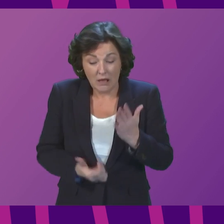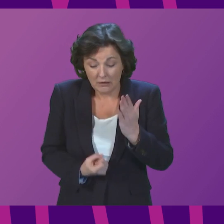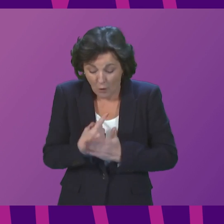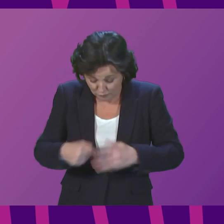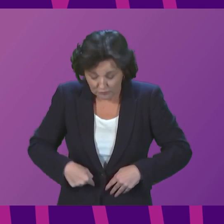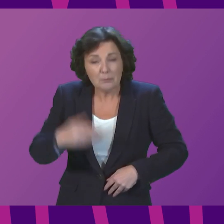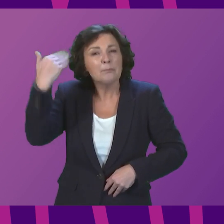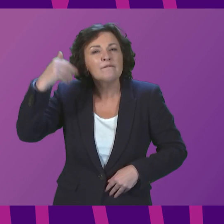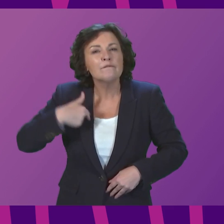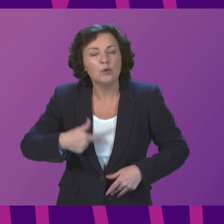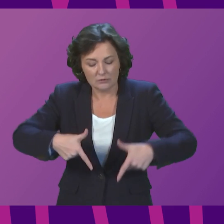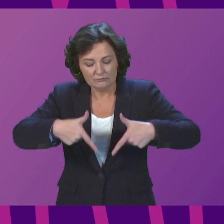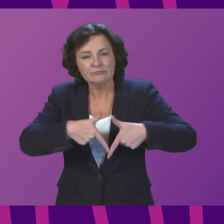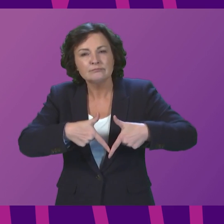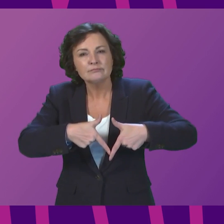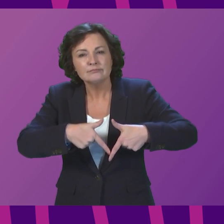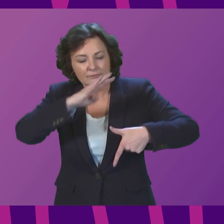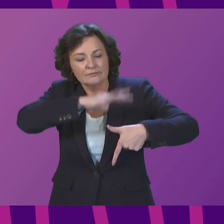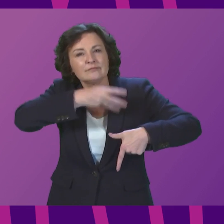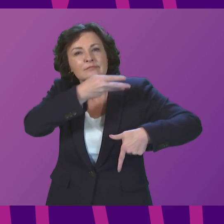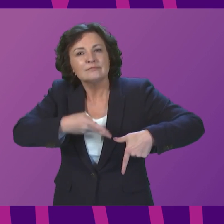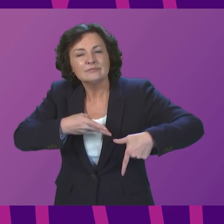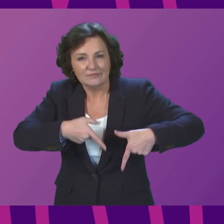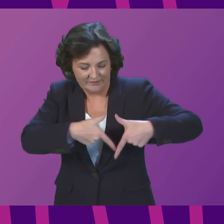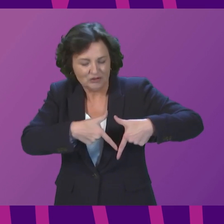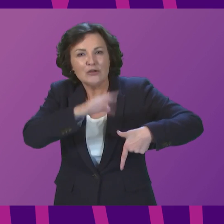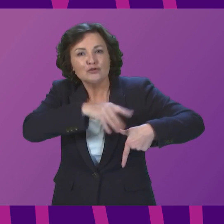The position introduced by Jeane Freeman stands.